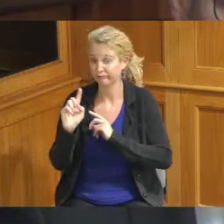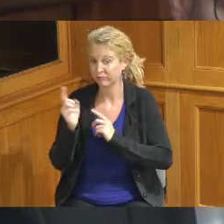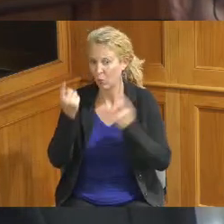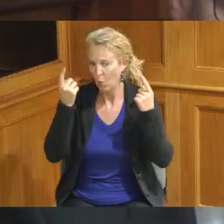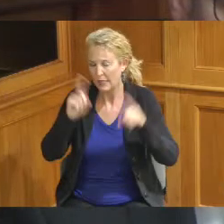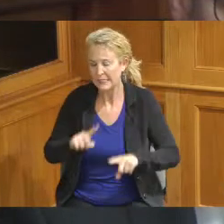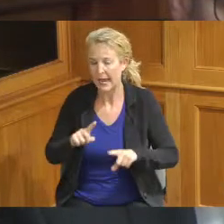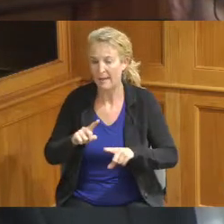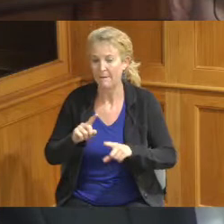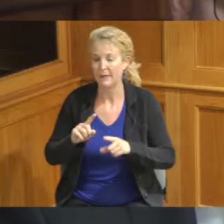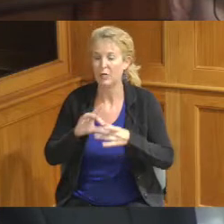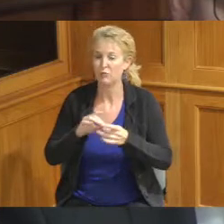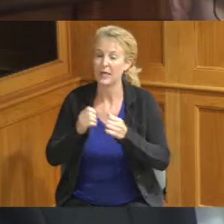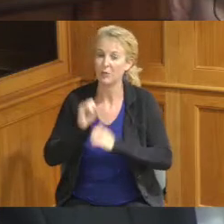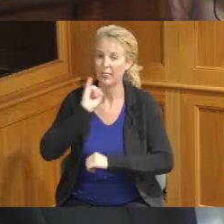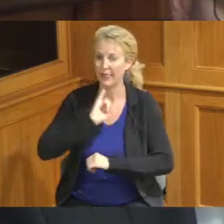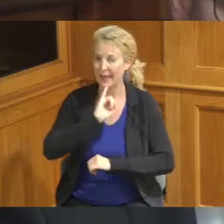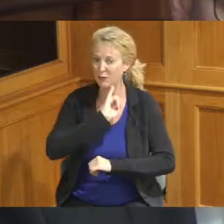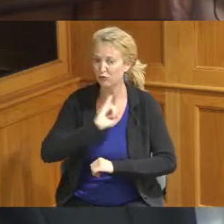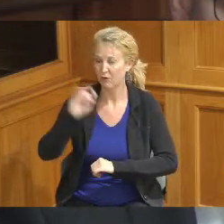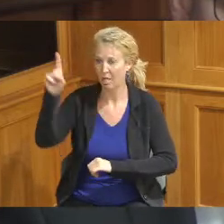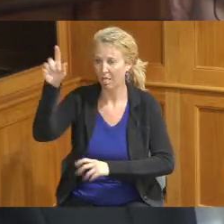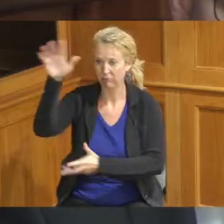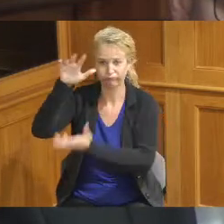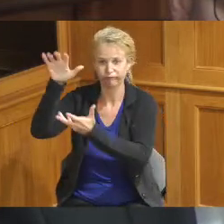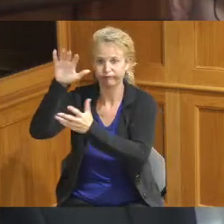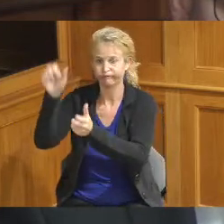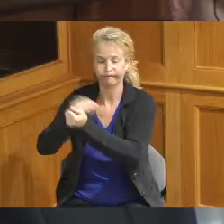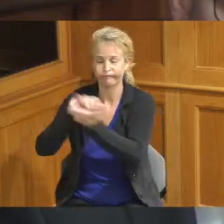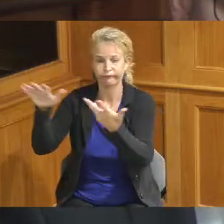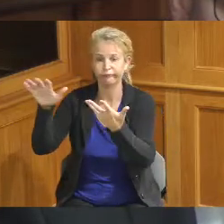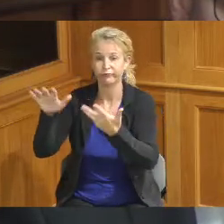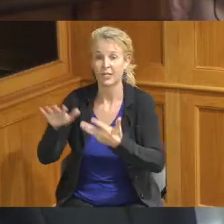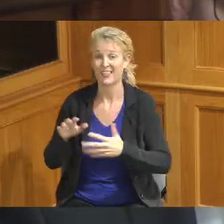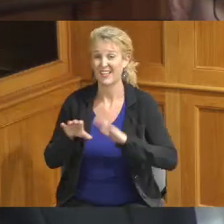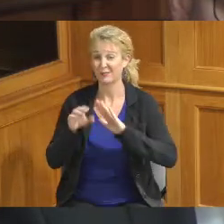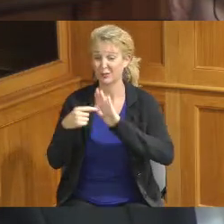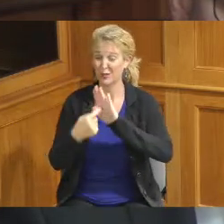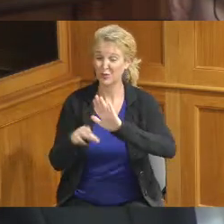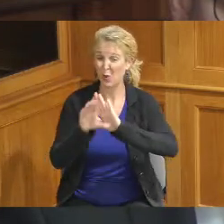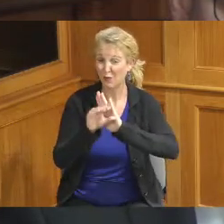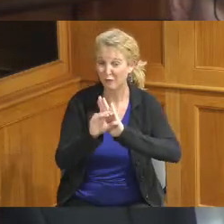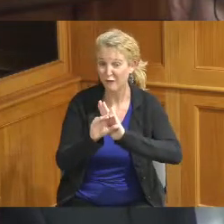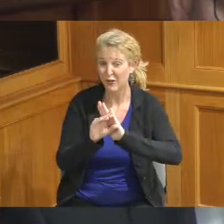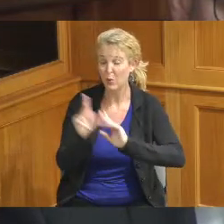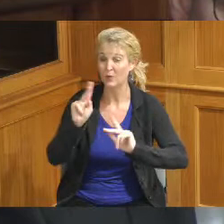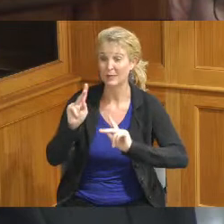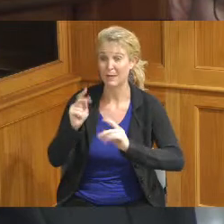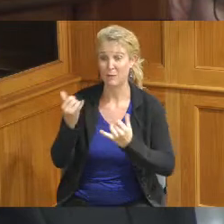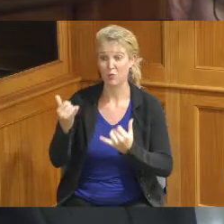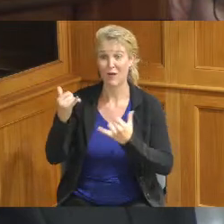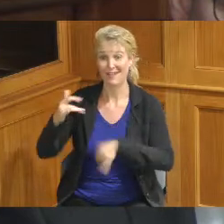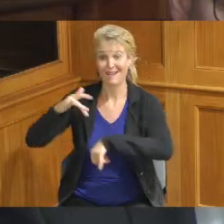it was a very somber occasion there were videos of individuals that are over in Israel and a reminder